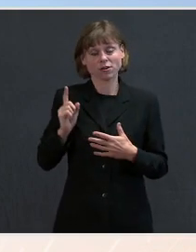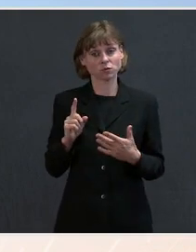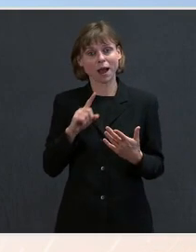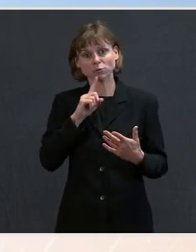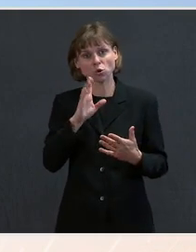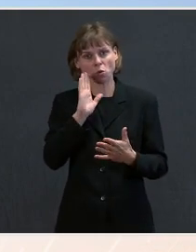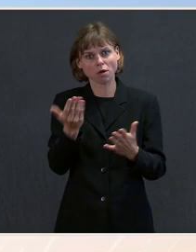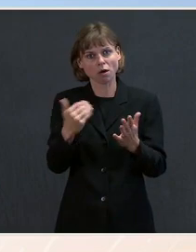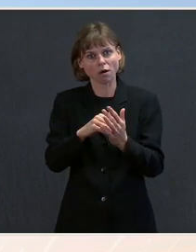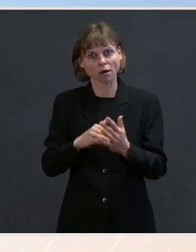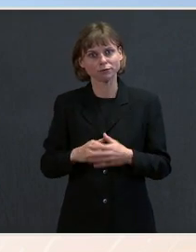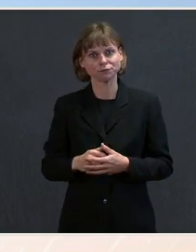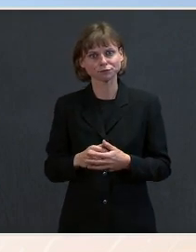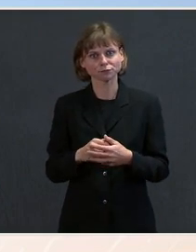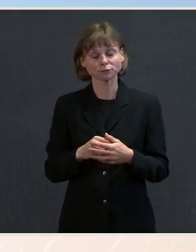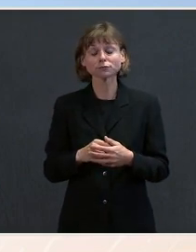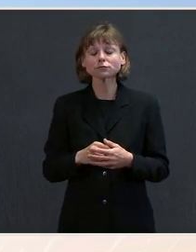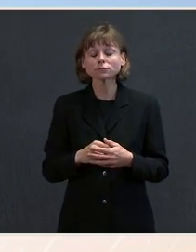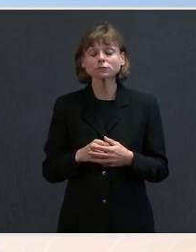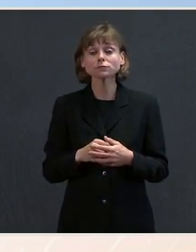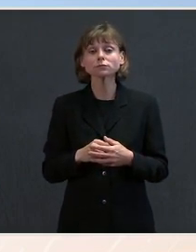to vaccinate educators by the end of this month: